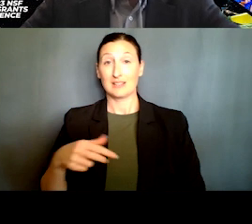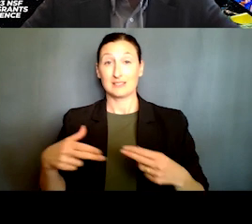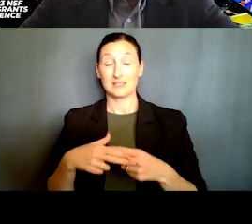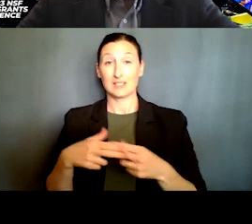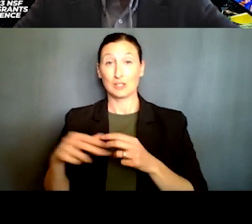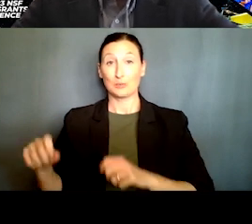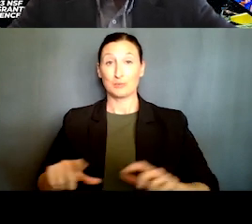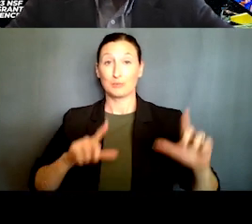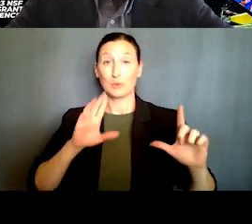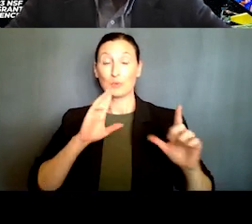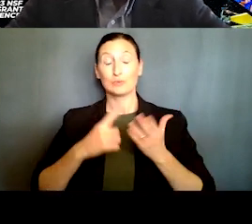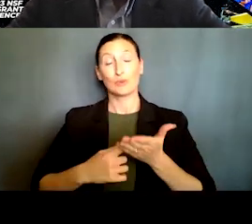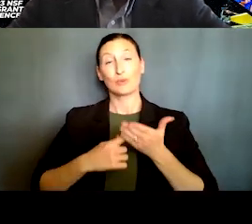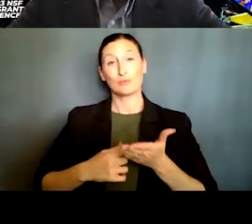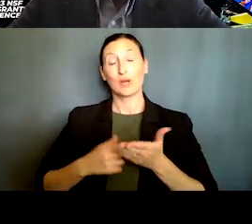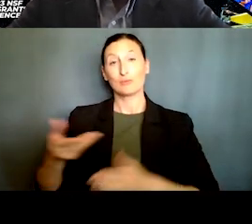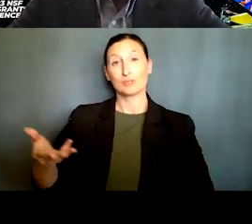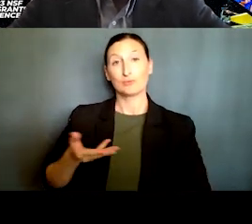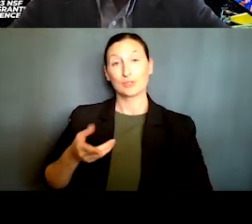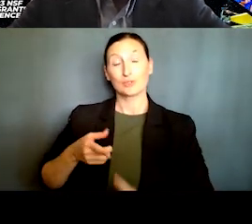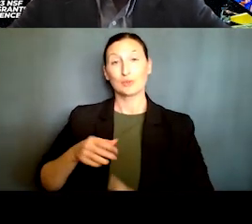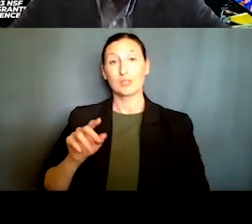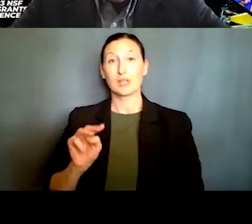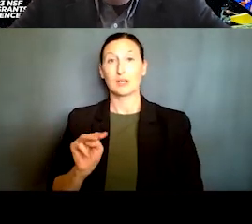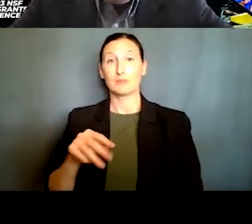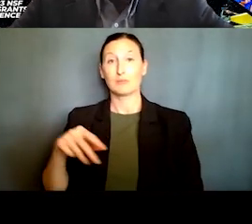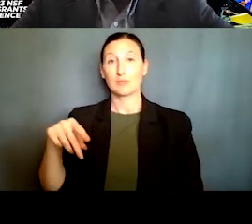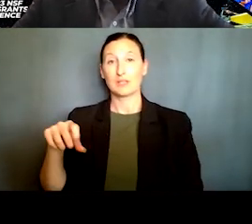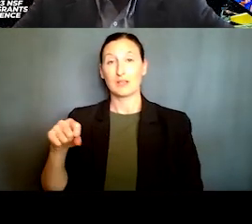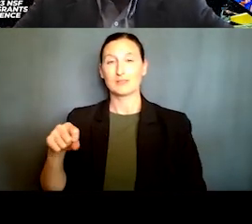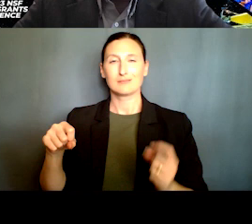This slide show is going to talk about introduction to MPS, which is the acronym